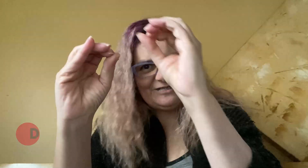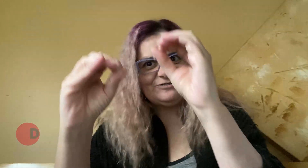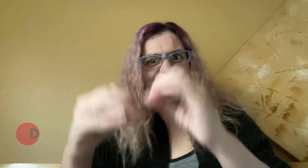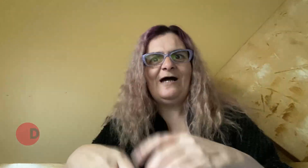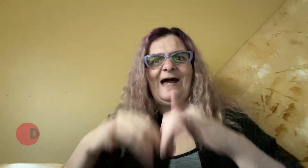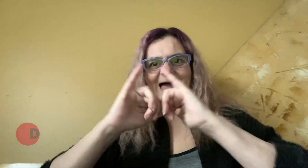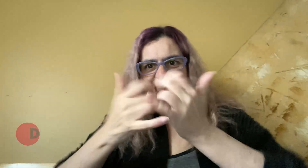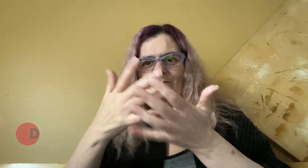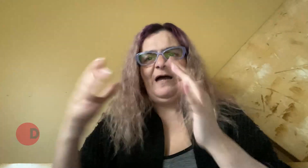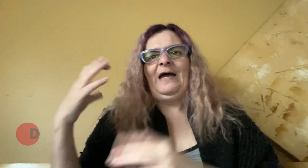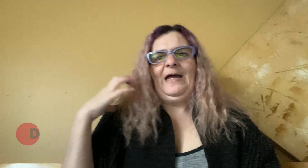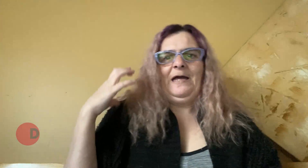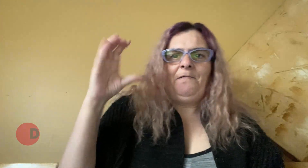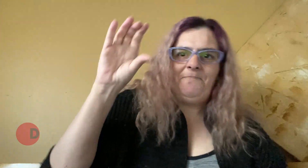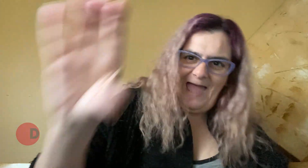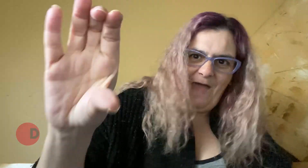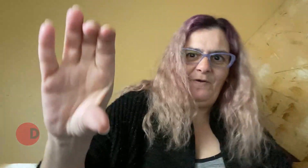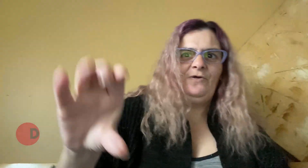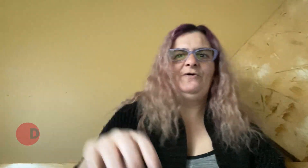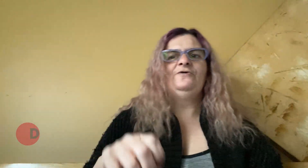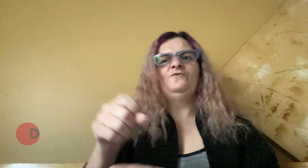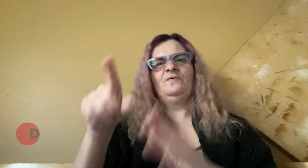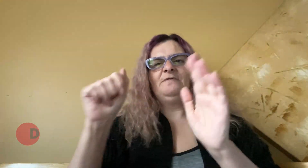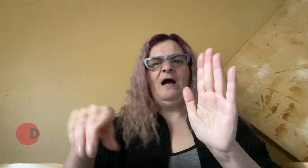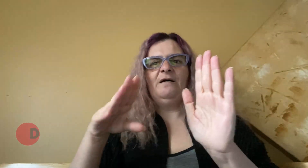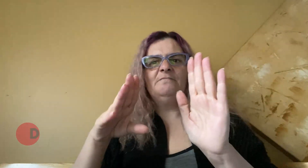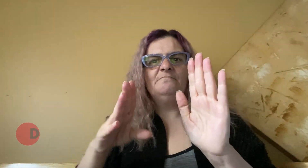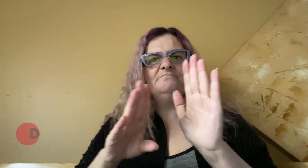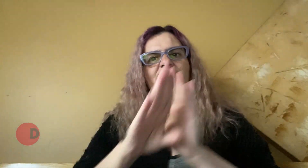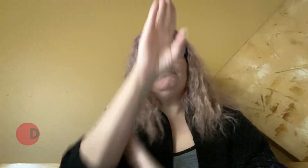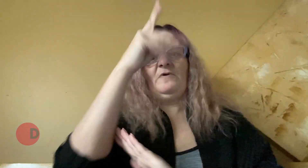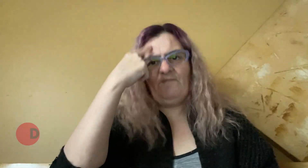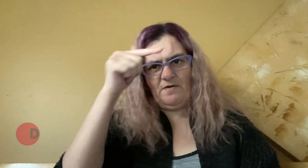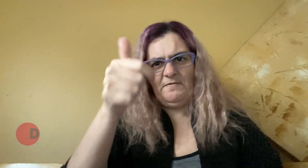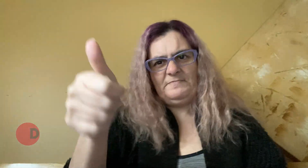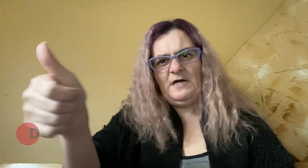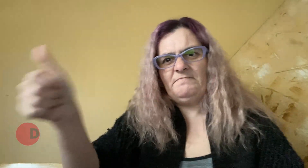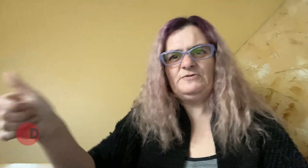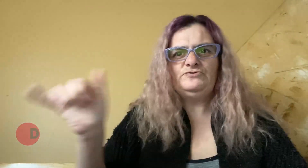we will teach and we will empower you to succeed for yourself!